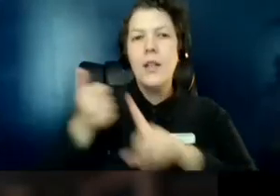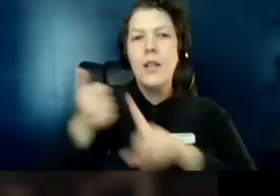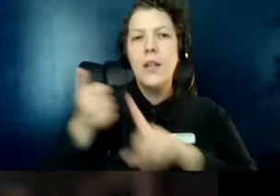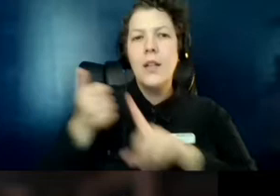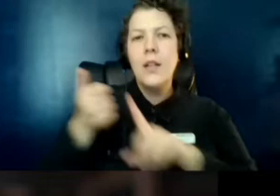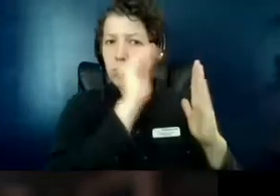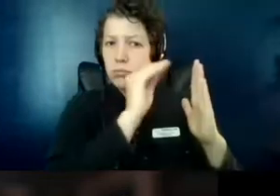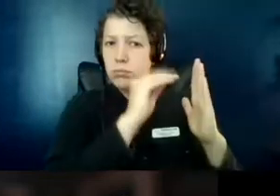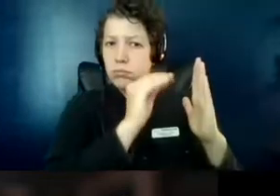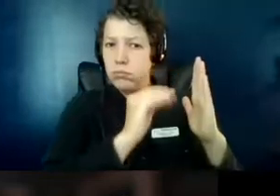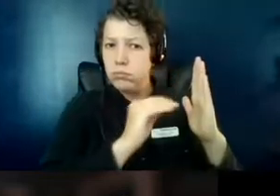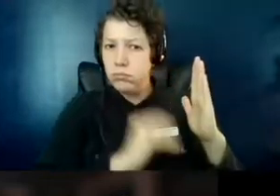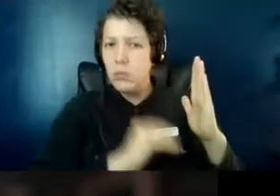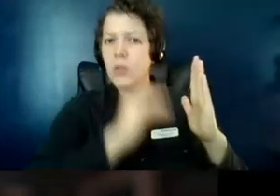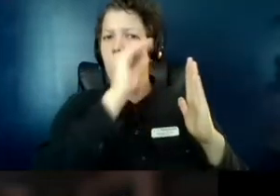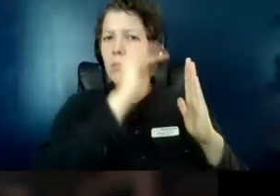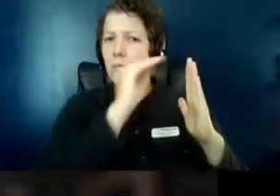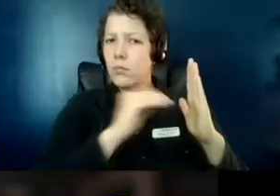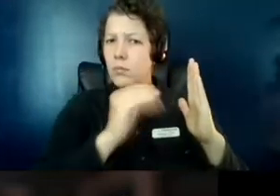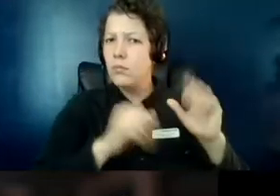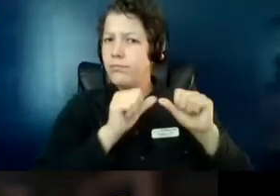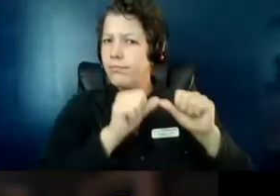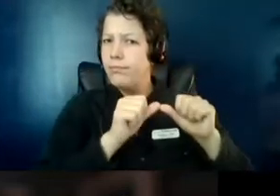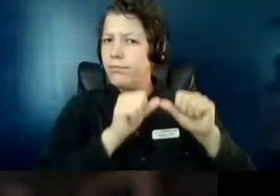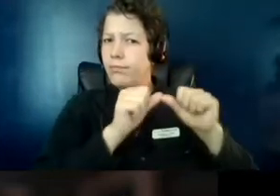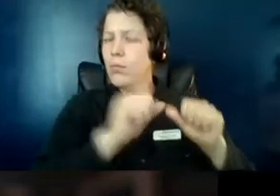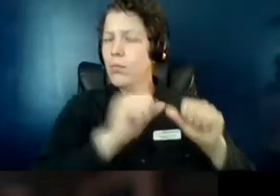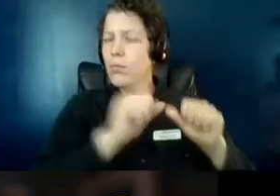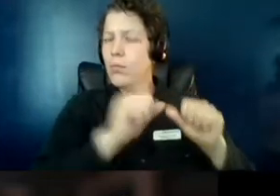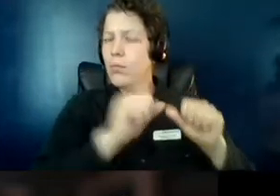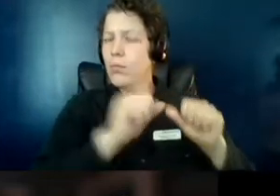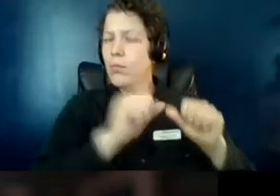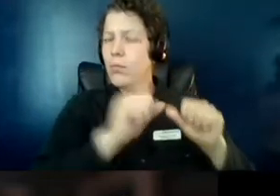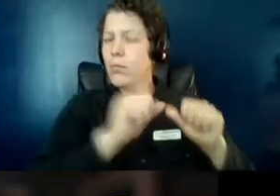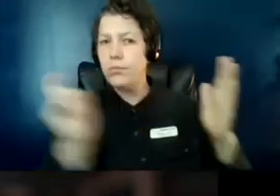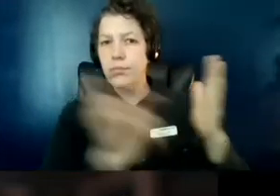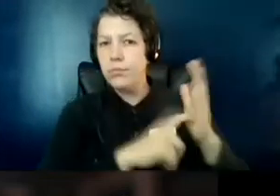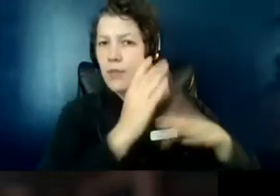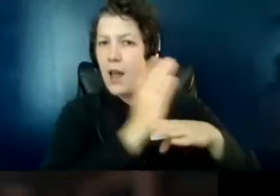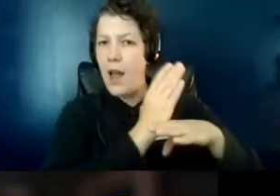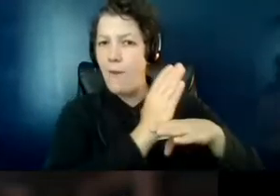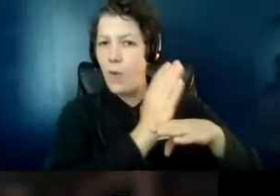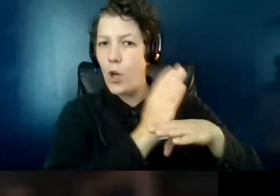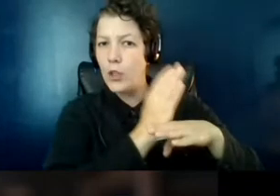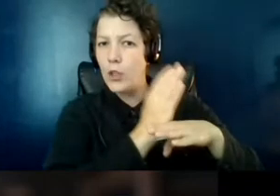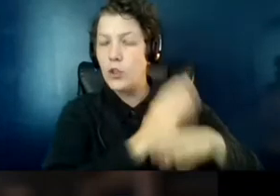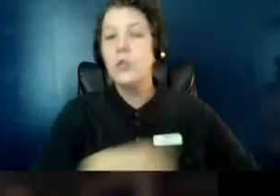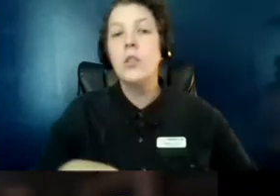And he began to be really interested in how to use averages for lots of different things.